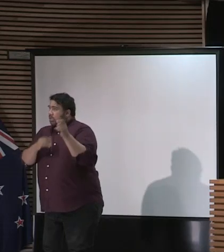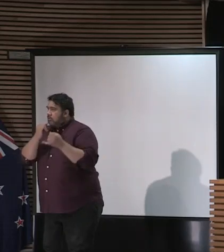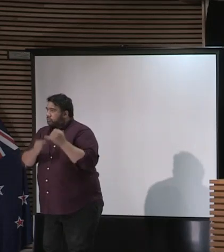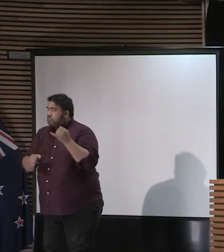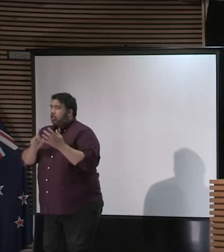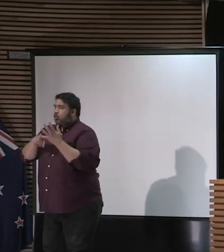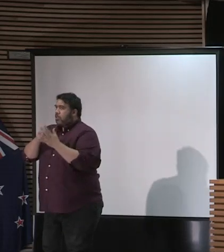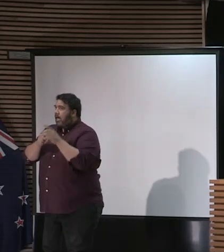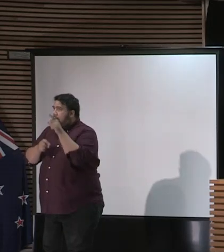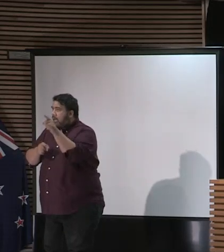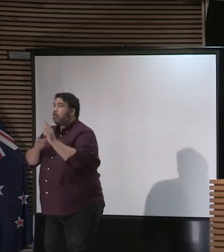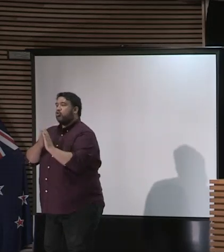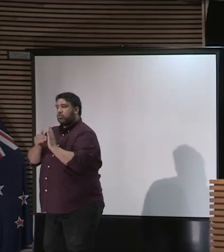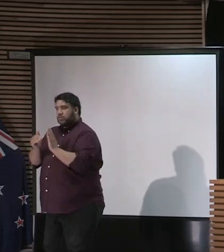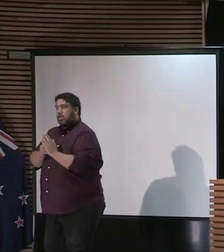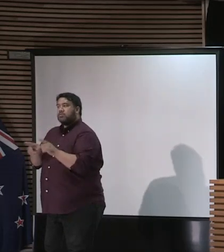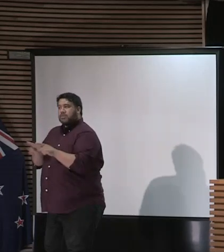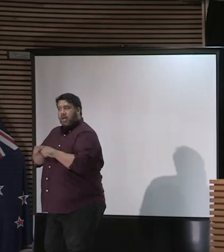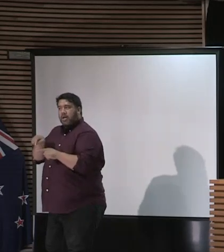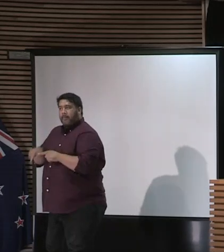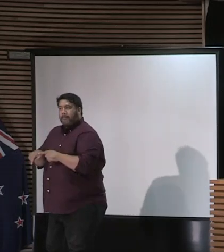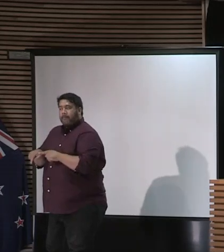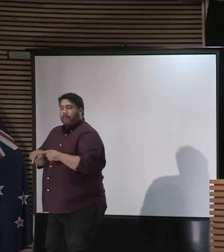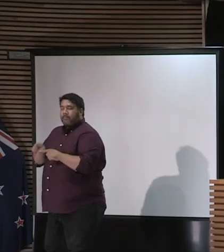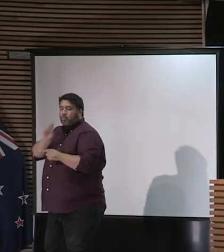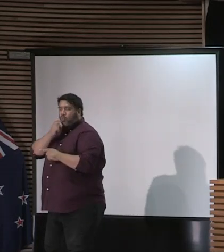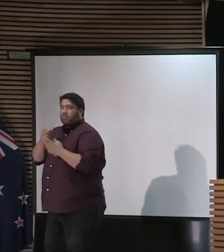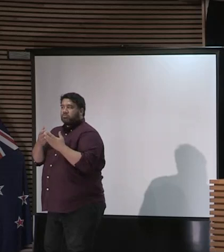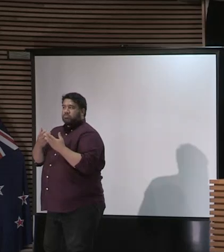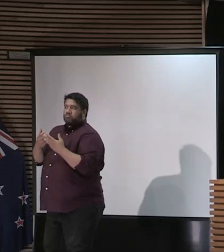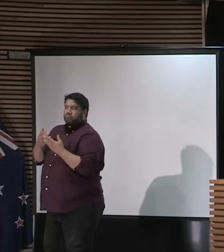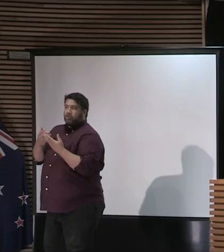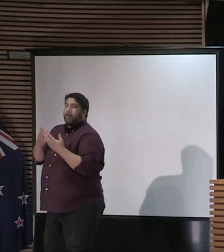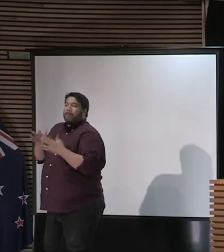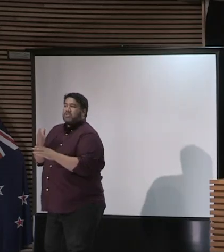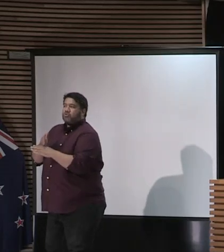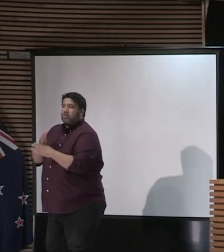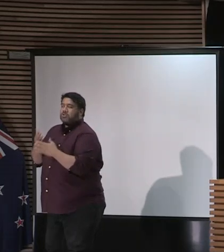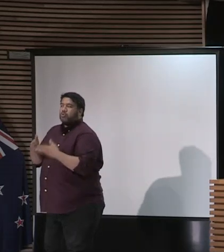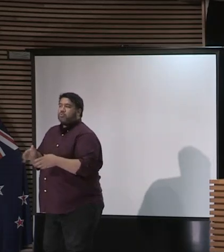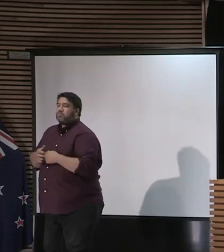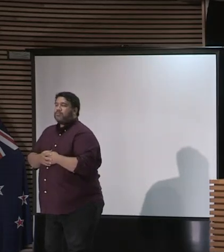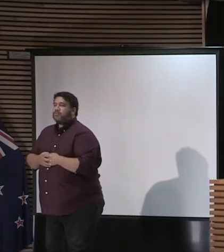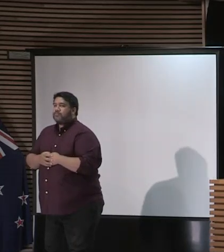already seeing dramatic increases in unemployment in countries around the world like Australia and the UK and